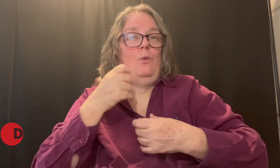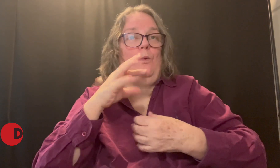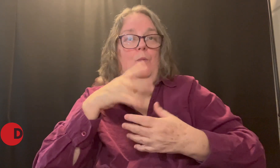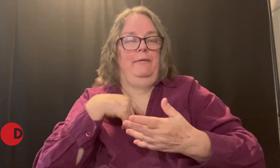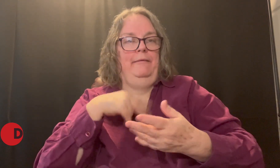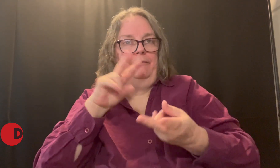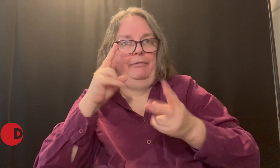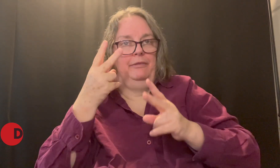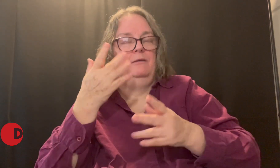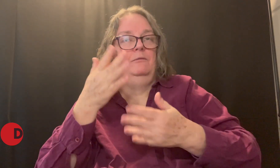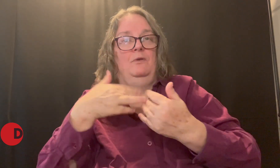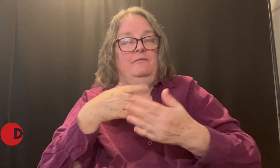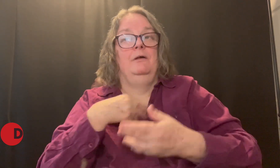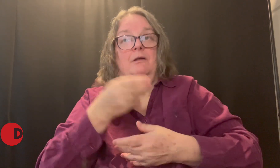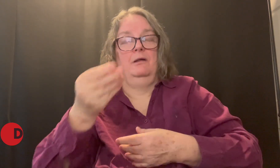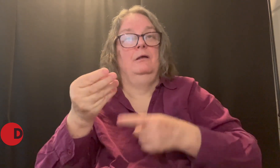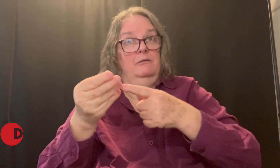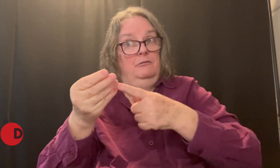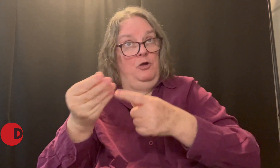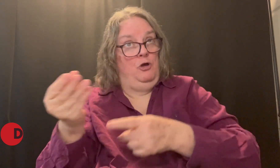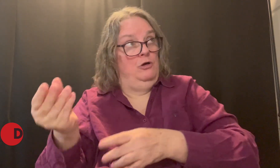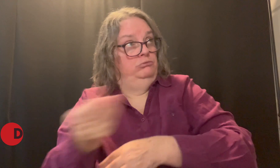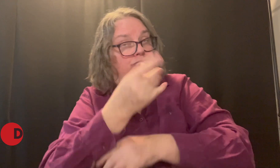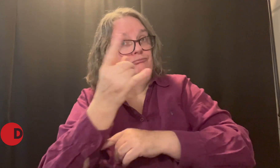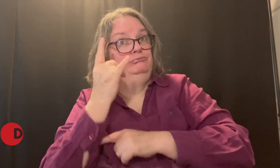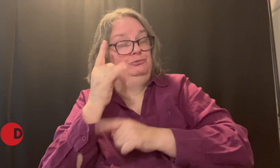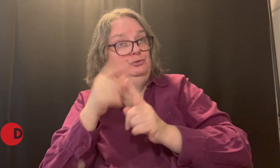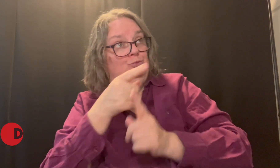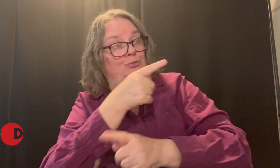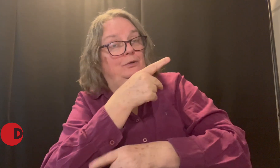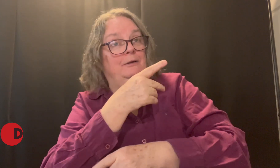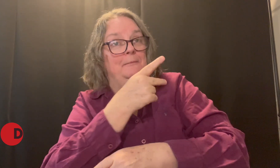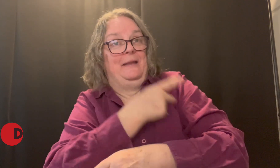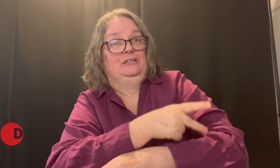does the blood go right away into a patient's transfusion?